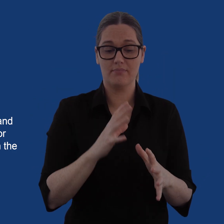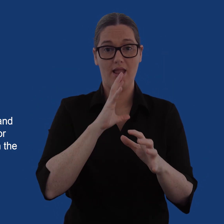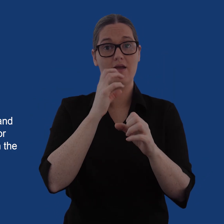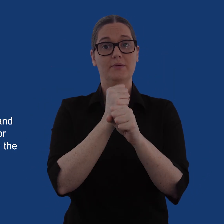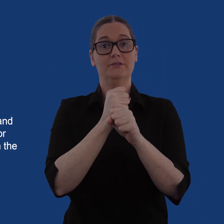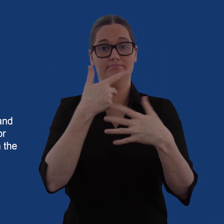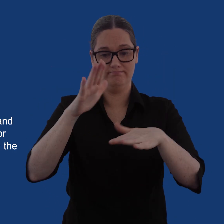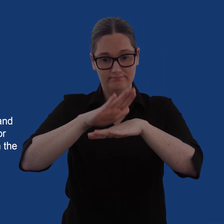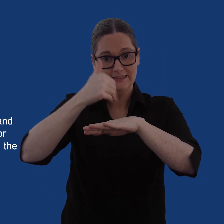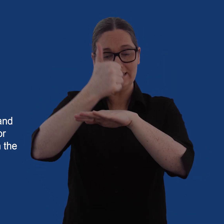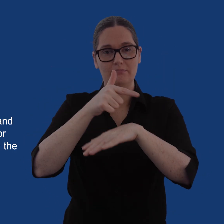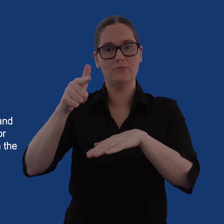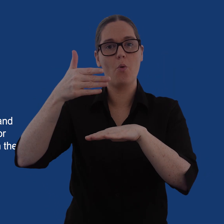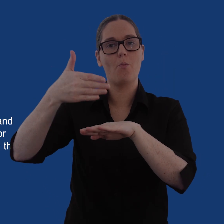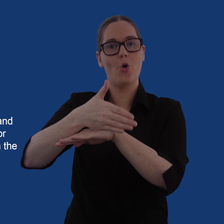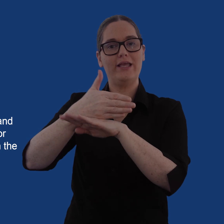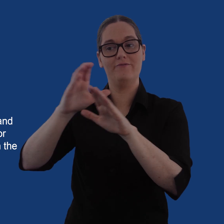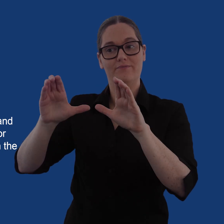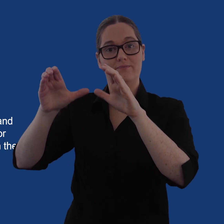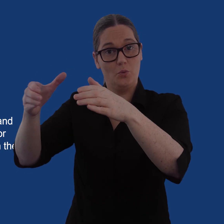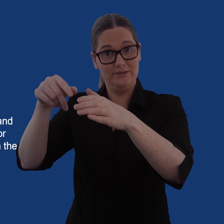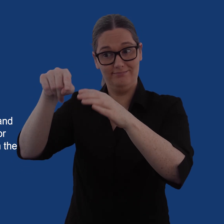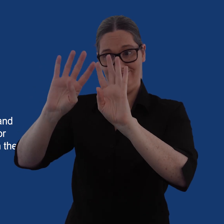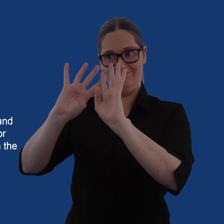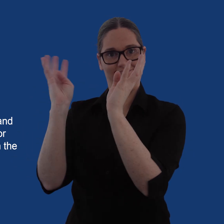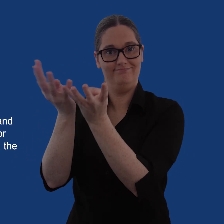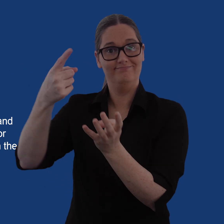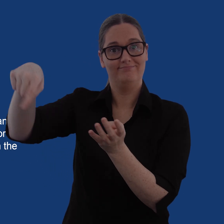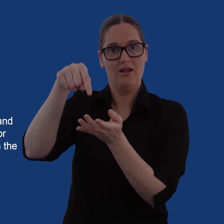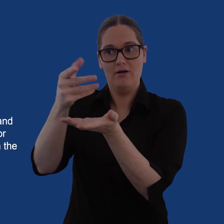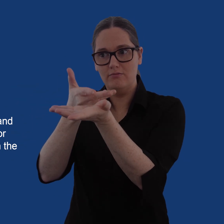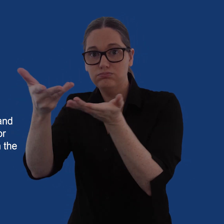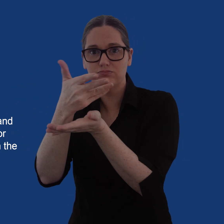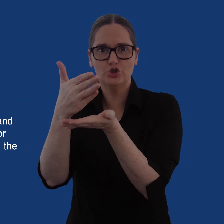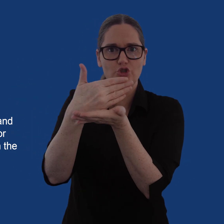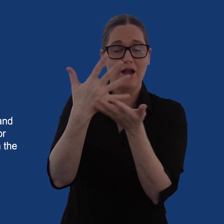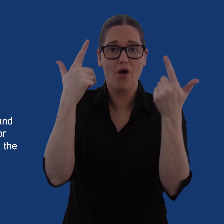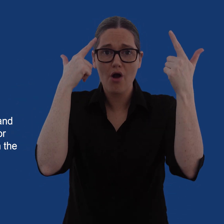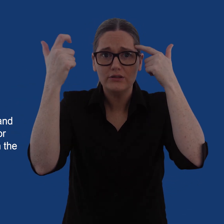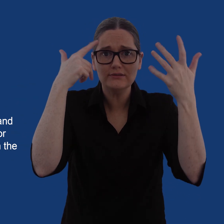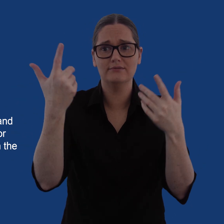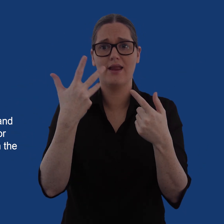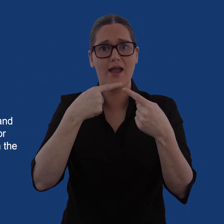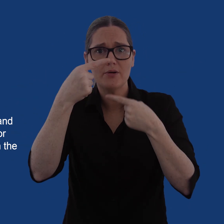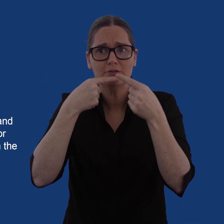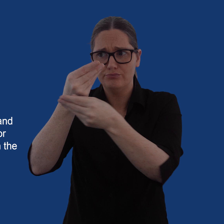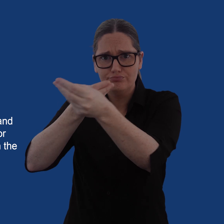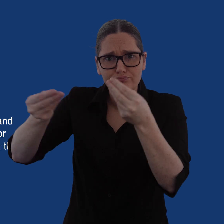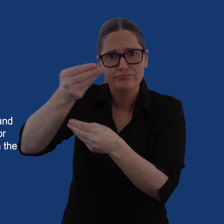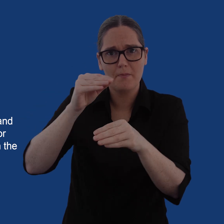Governments have set up a working group to share ideas and information